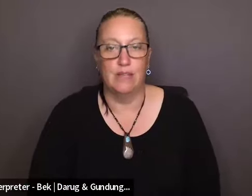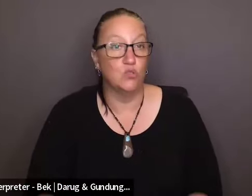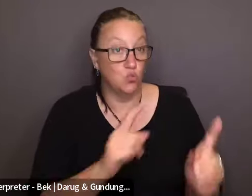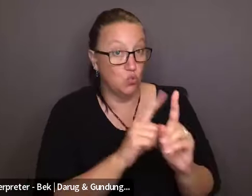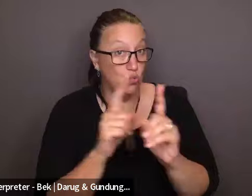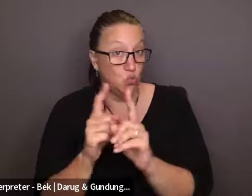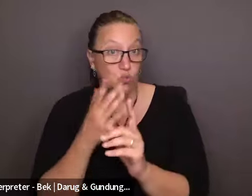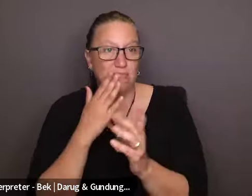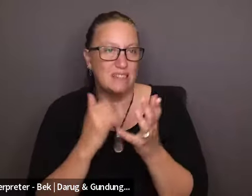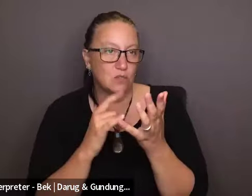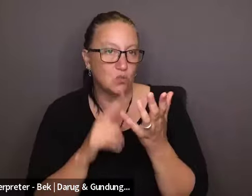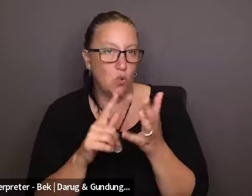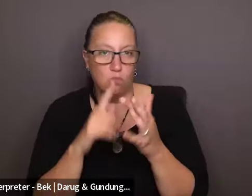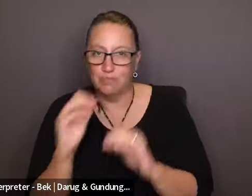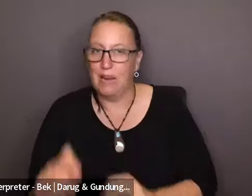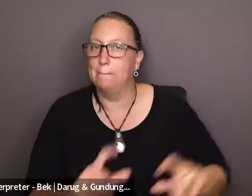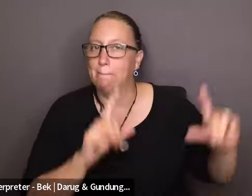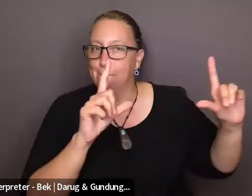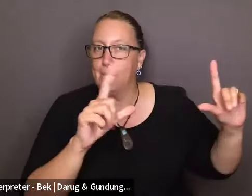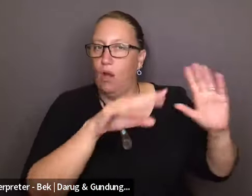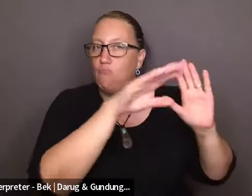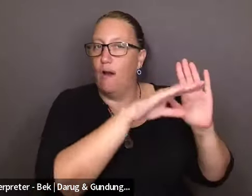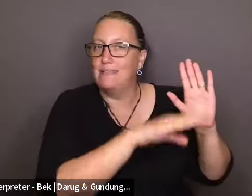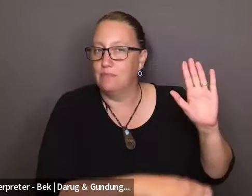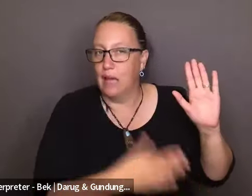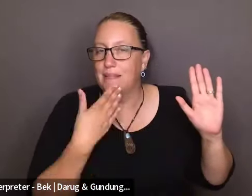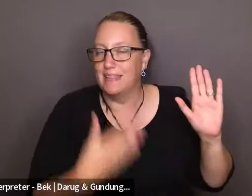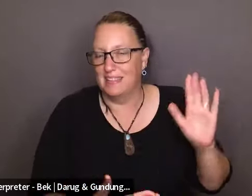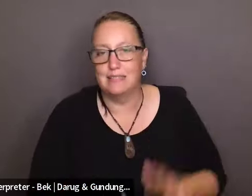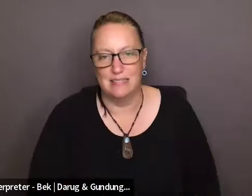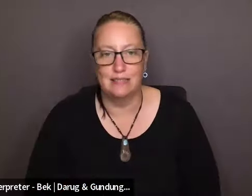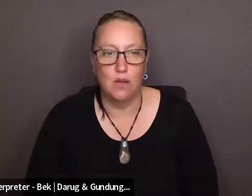clarifying the impact of the research. MARY: